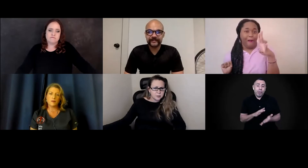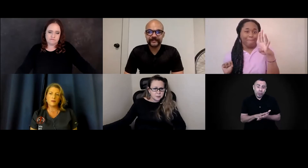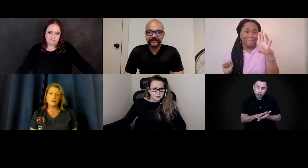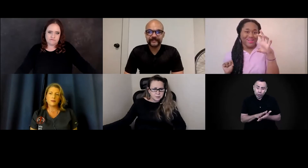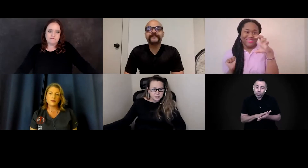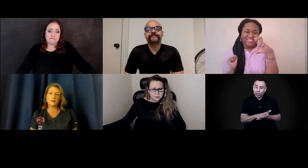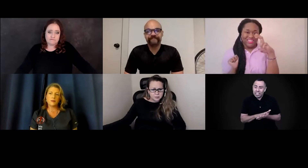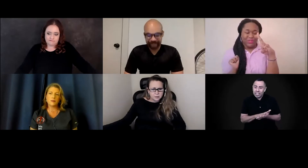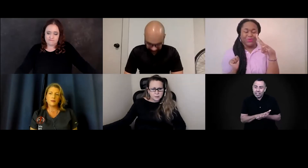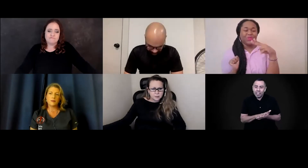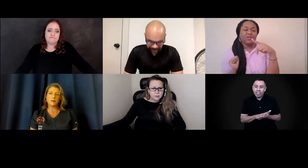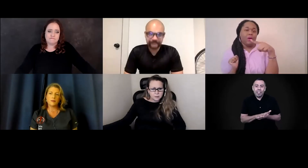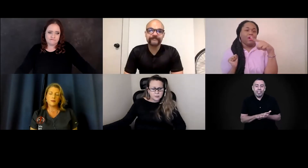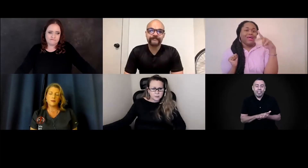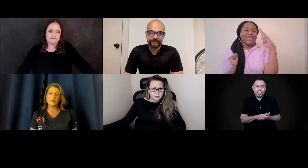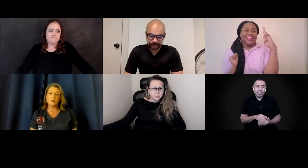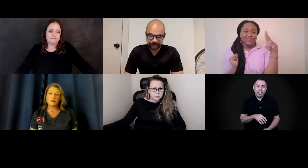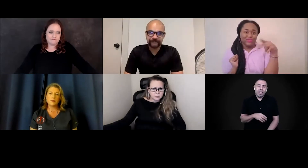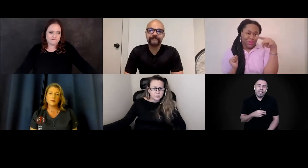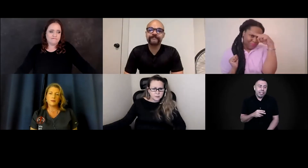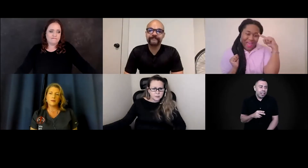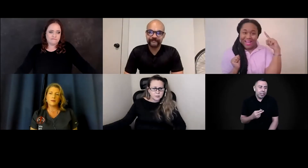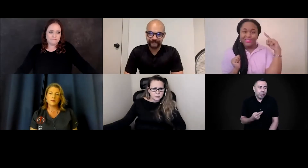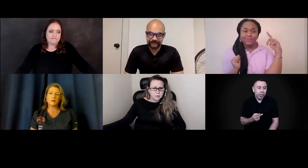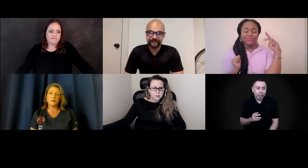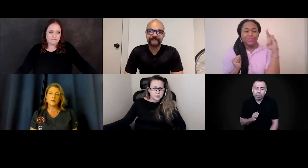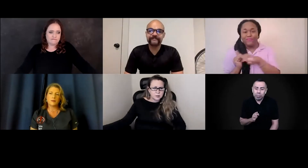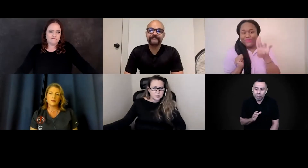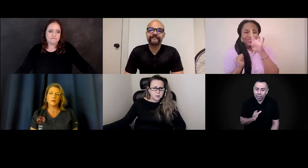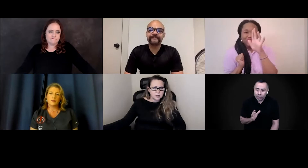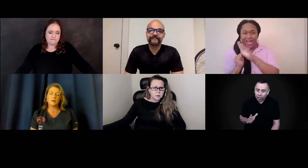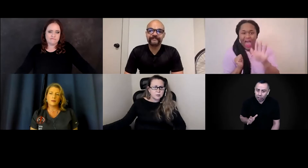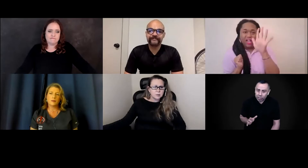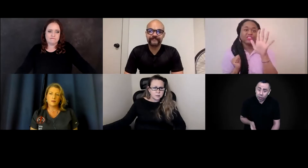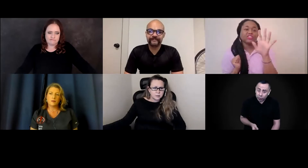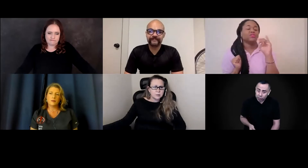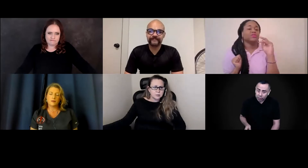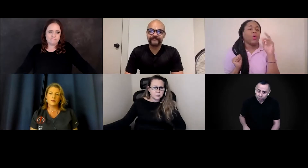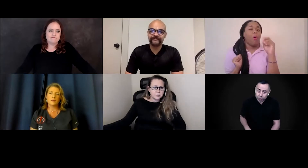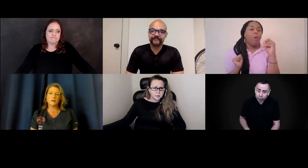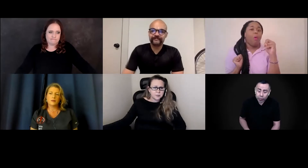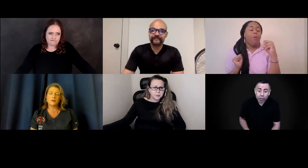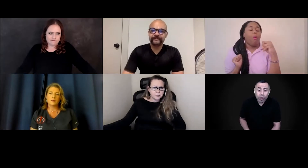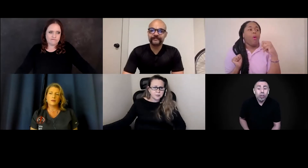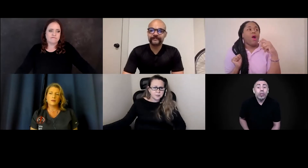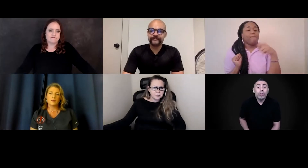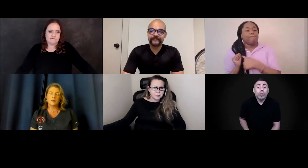Julia Kennedy: My school where I attend is a historically Black college and university.